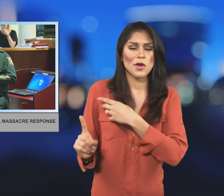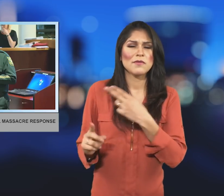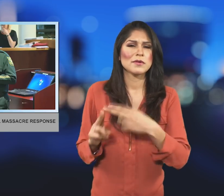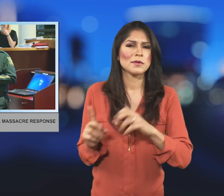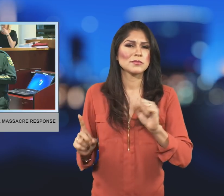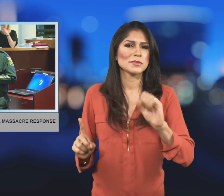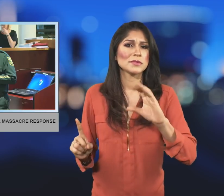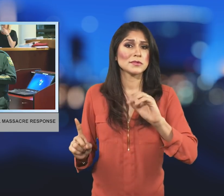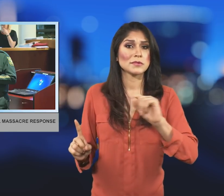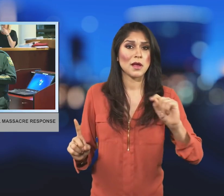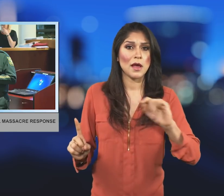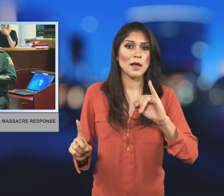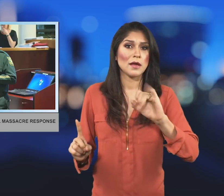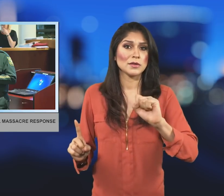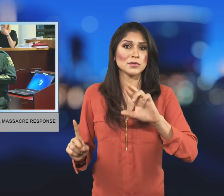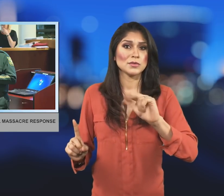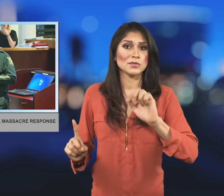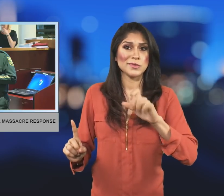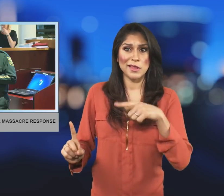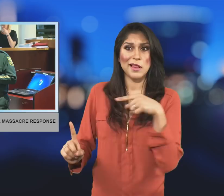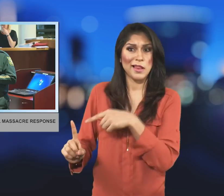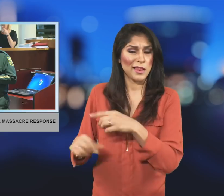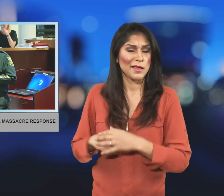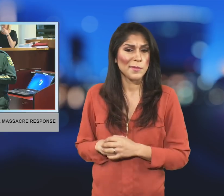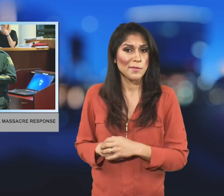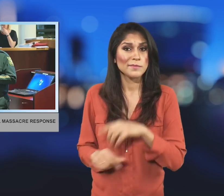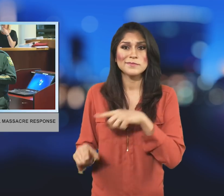County Sheriff Scott Israel.